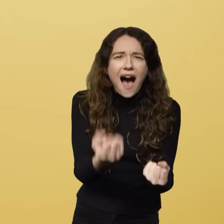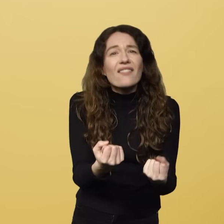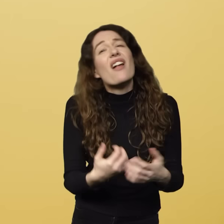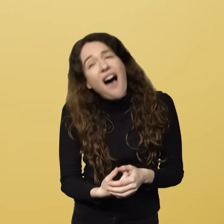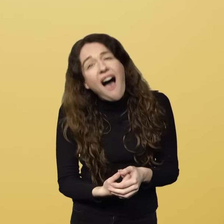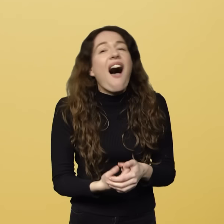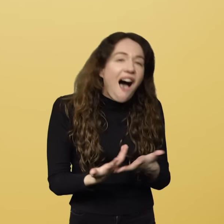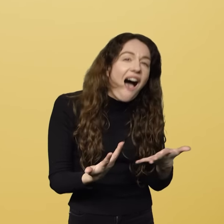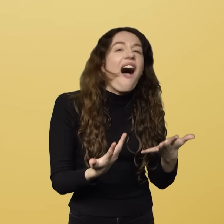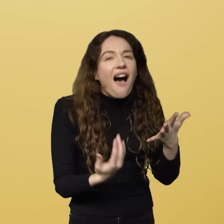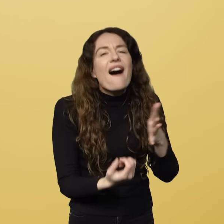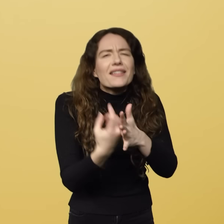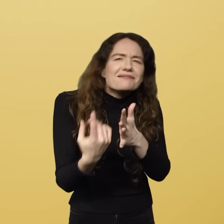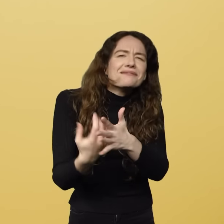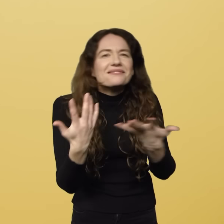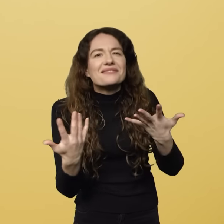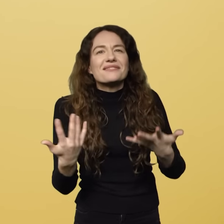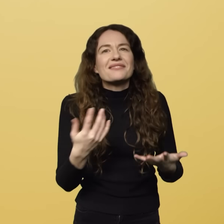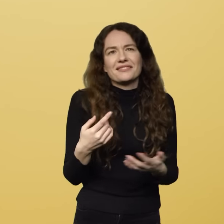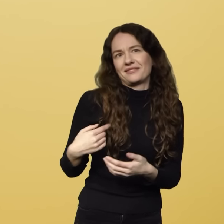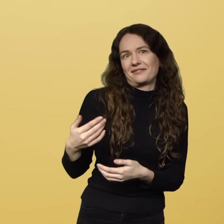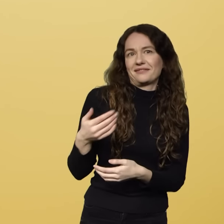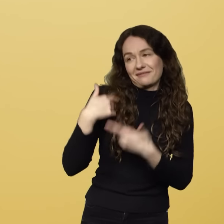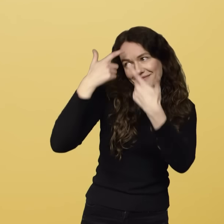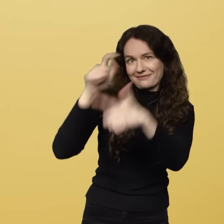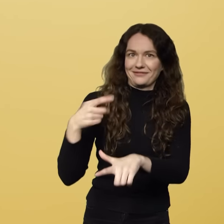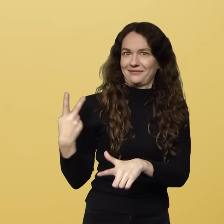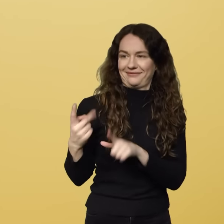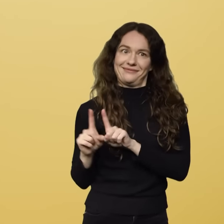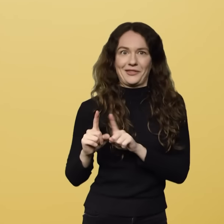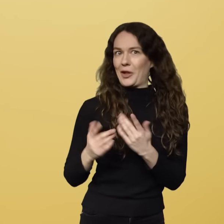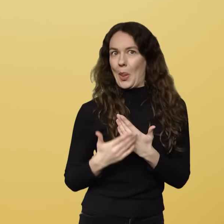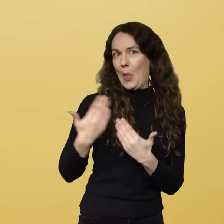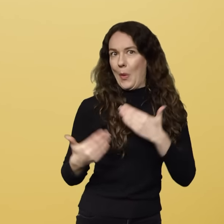Basically when I stayed round and we were still new into everything because I was still, you know, sussing him out